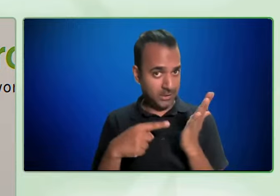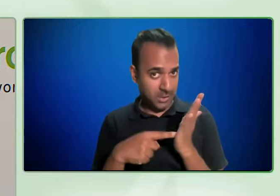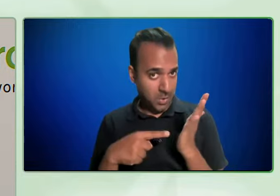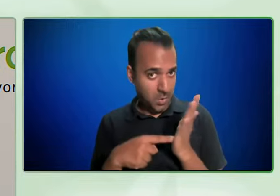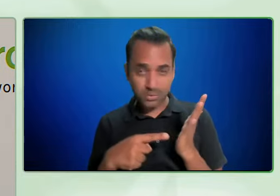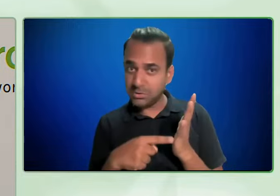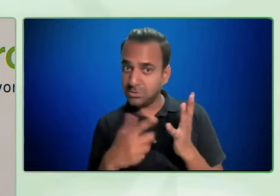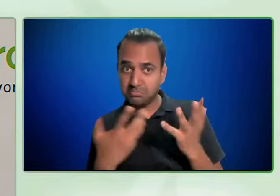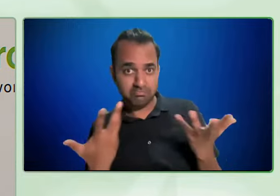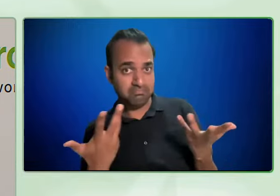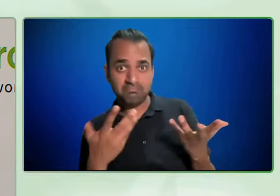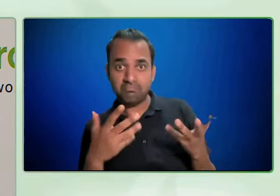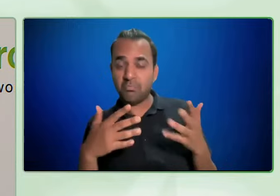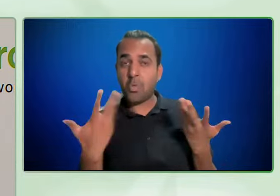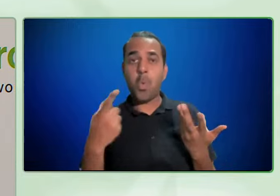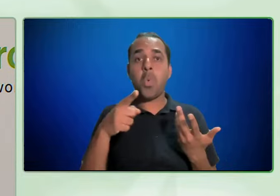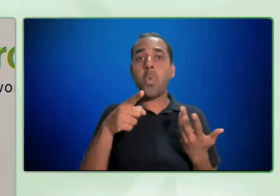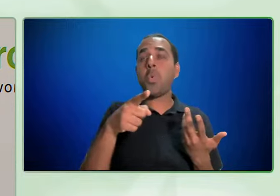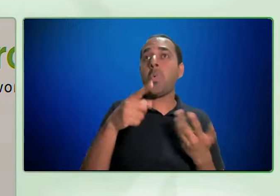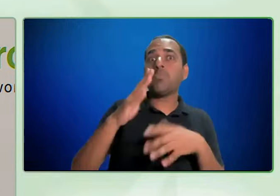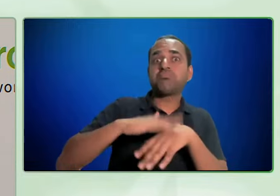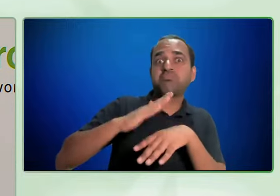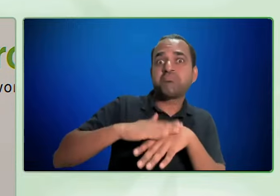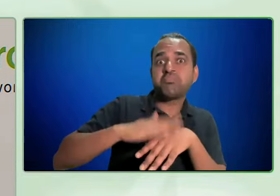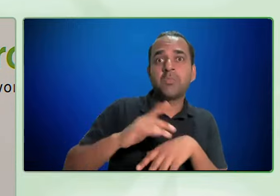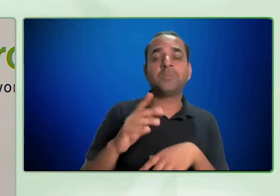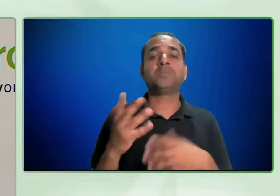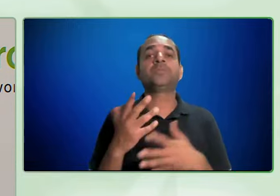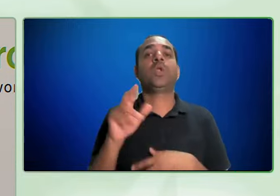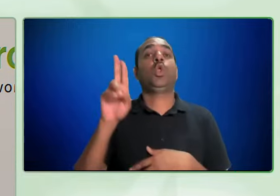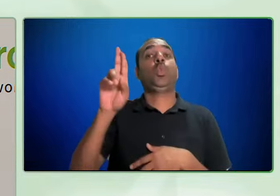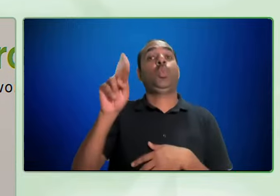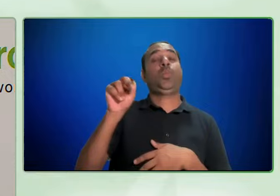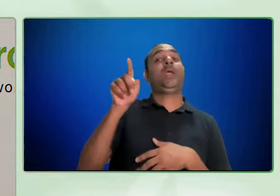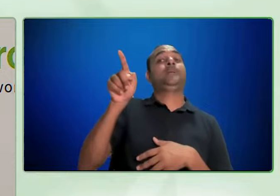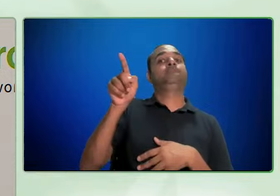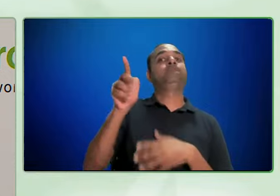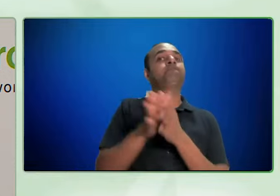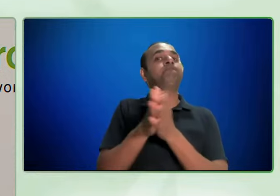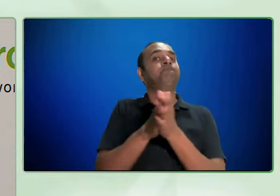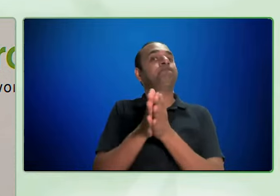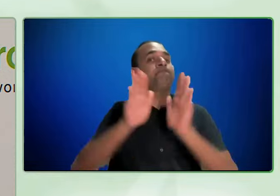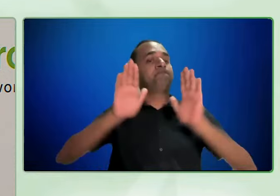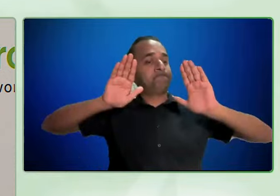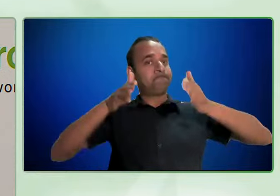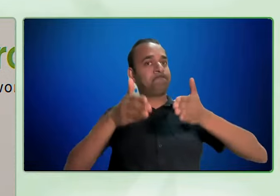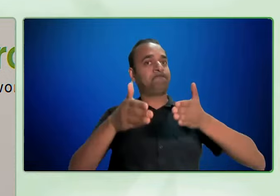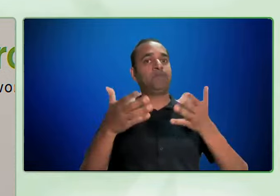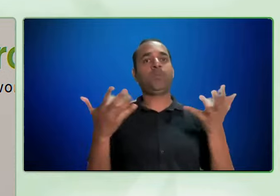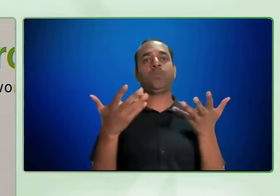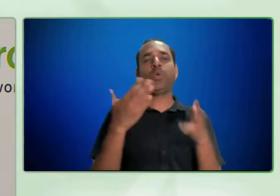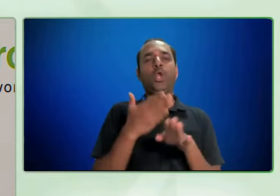challenges, they are more interested, they are teaching us the focus and it must be broader